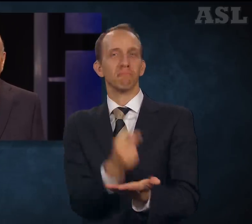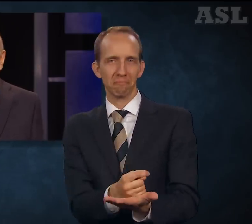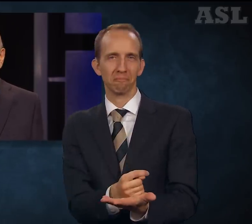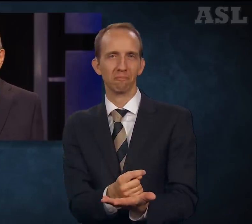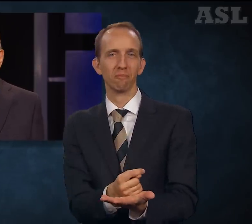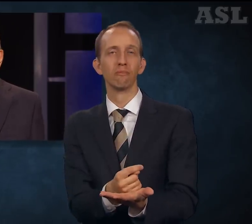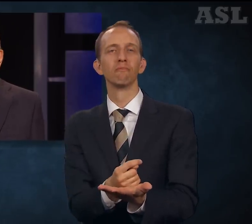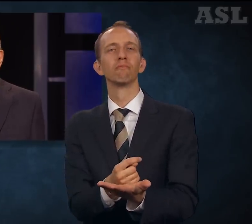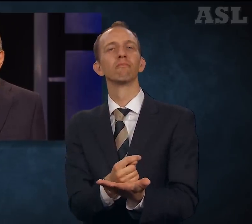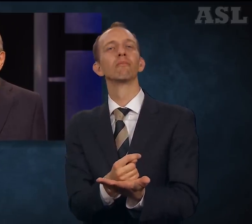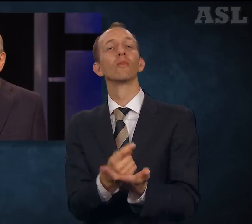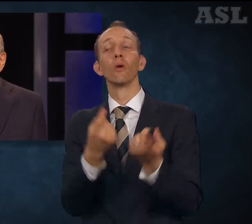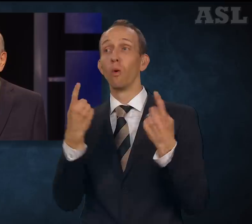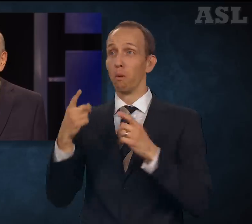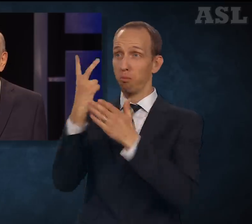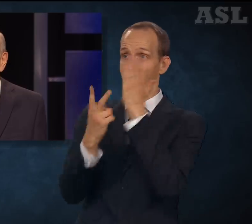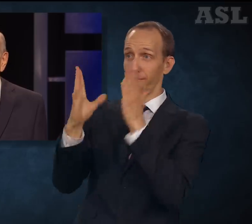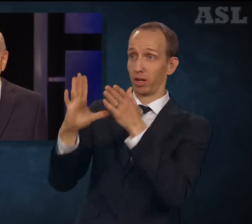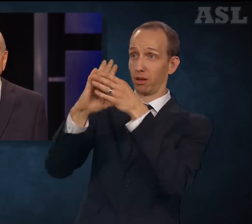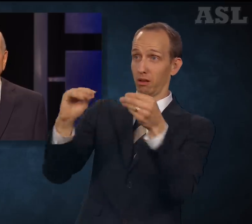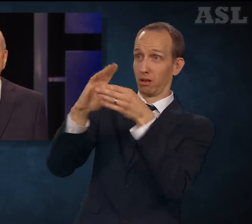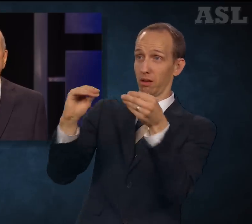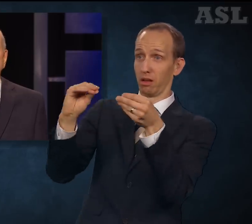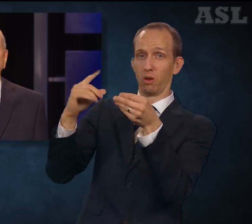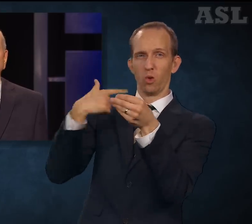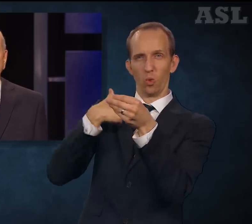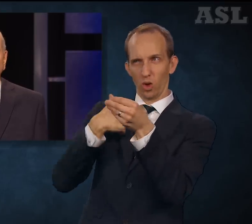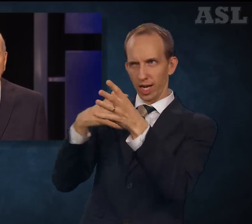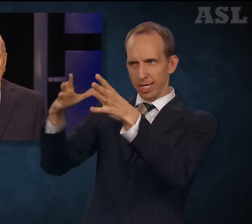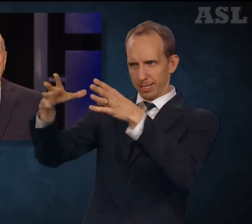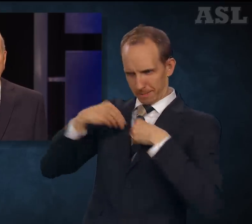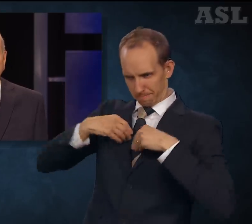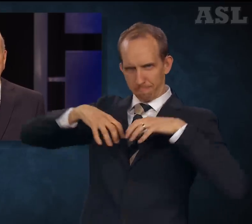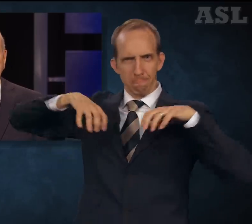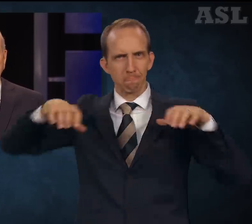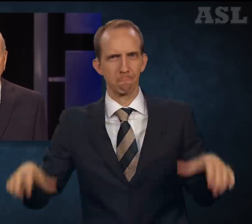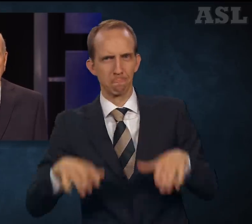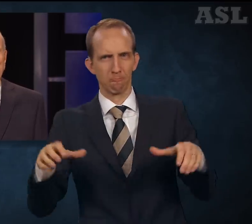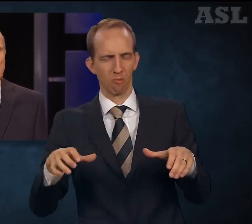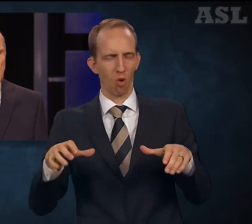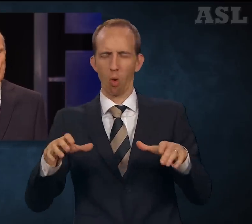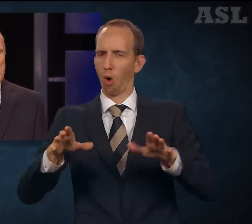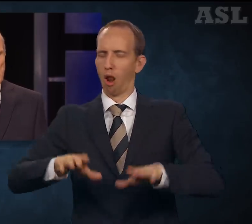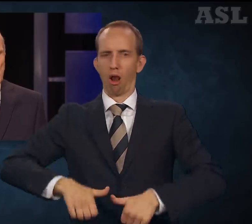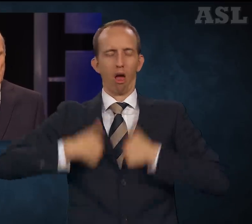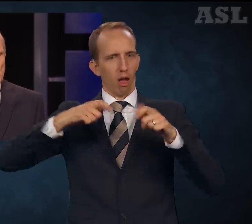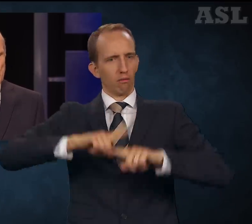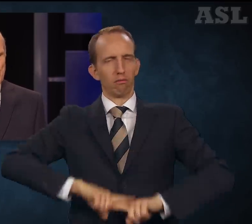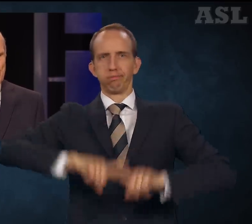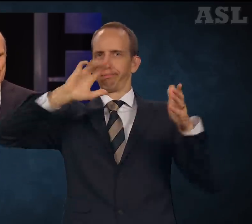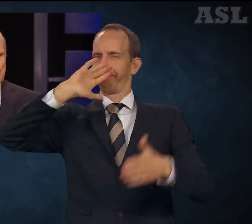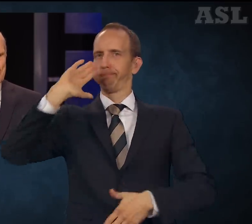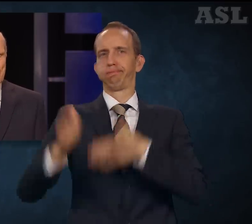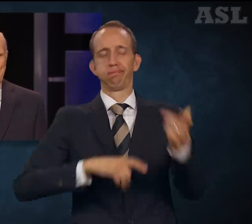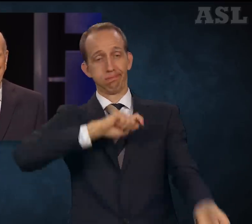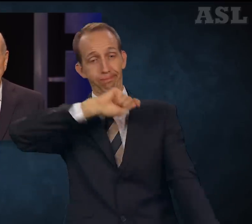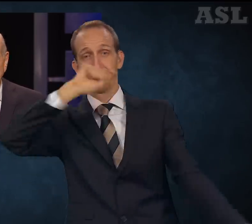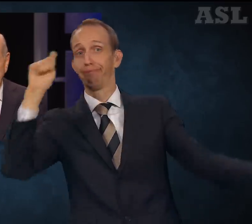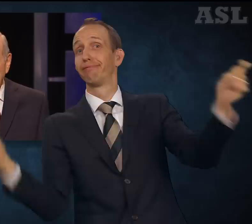UNDERLINING THE WORD "OLD" I GUESS. IT IS MY TESTIMONY THAT WHEN WE FOLLOW THROUGH WITH WHATEVER THE PROPHET OF GOD